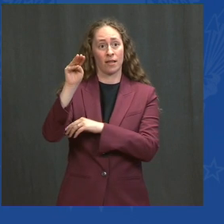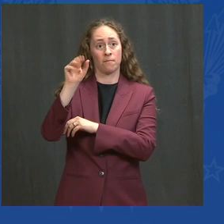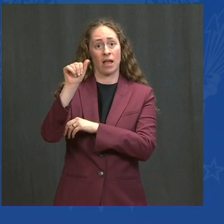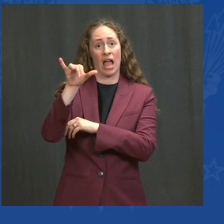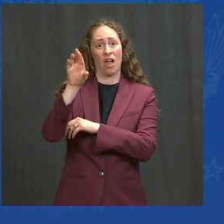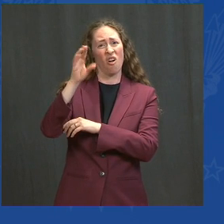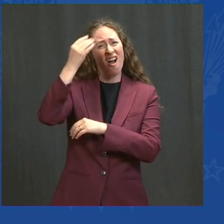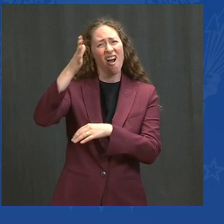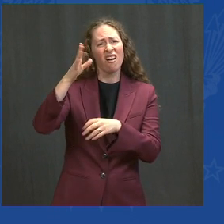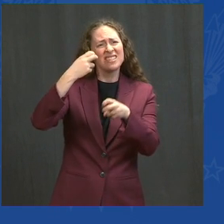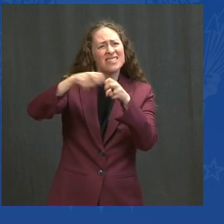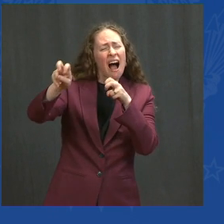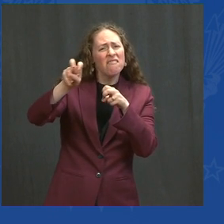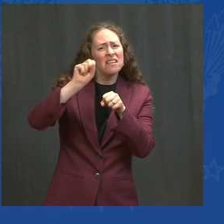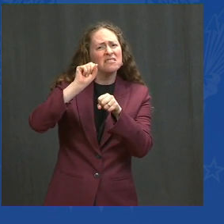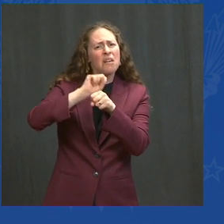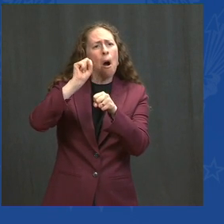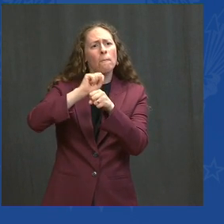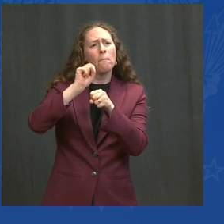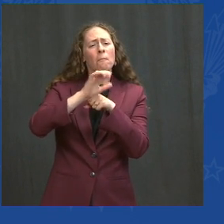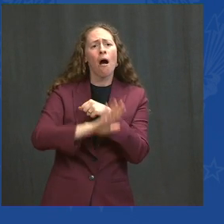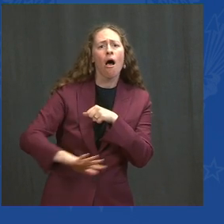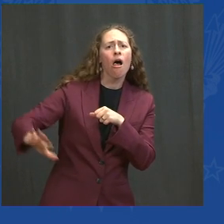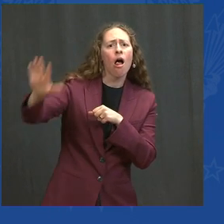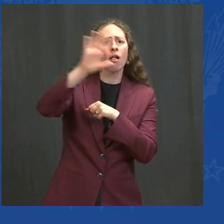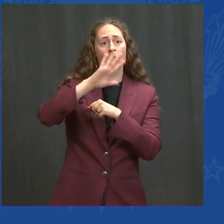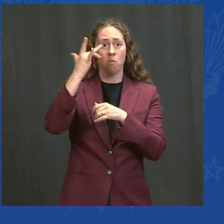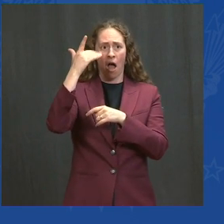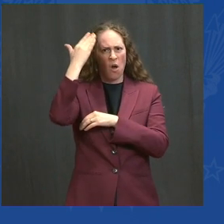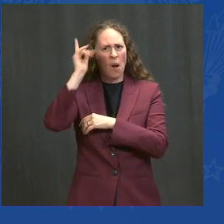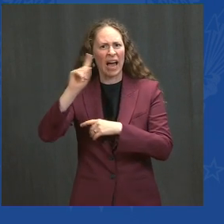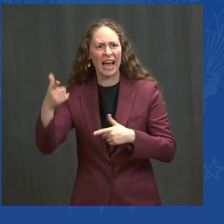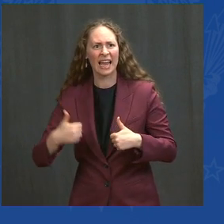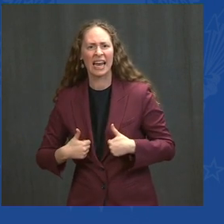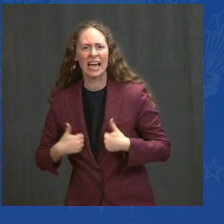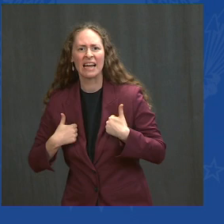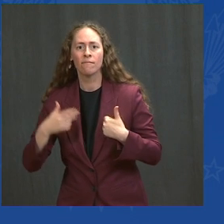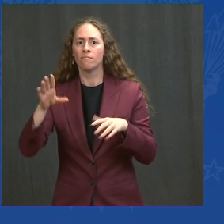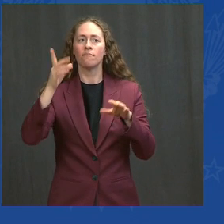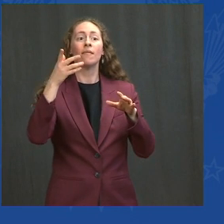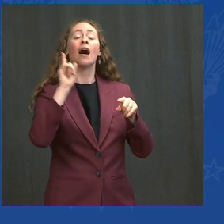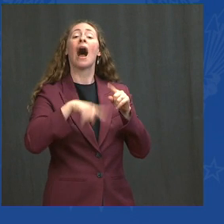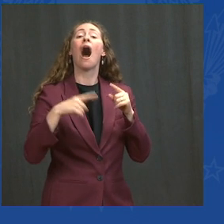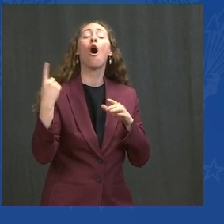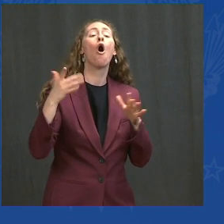They know where you live. You can't go to the grocery store. "Why is that pothole still there?"